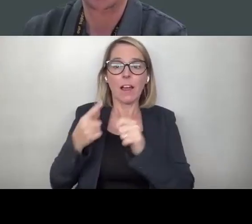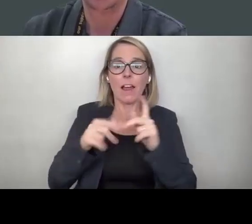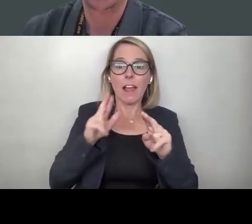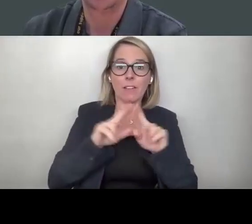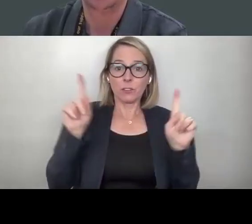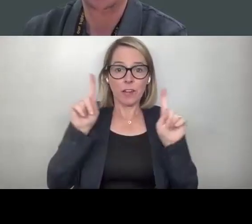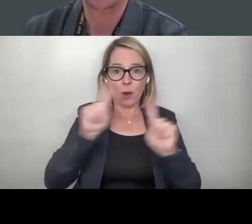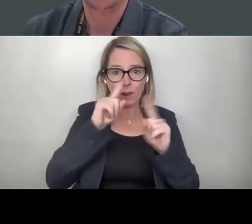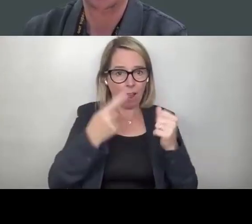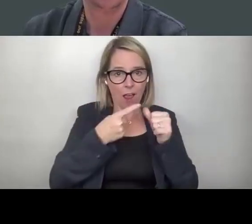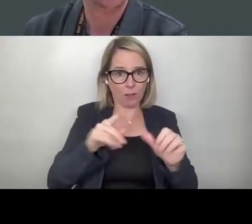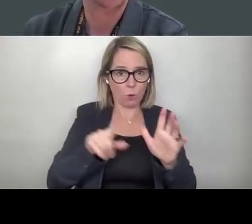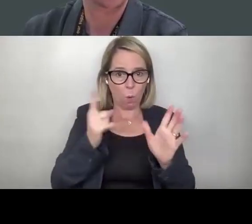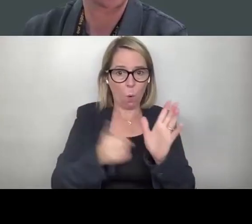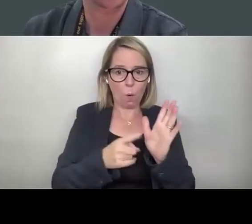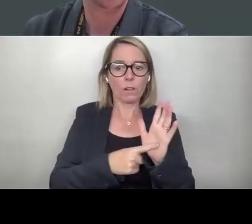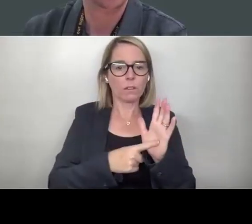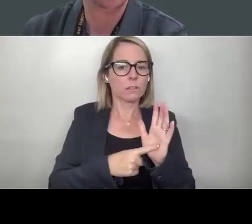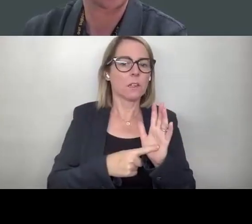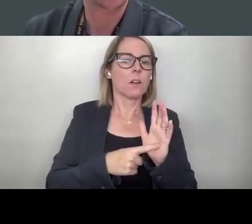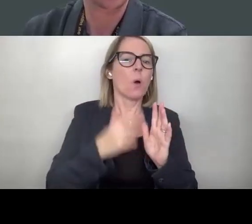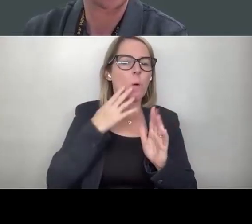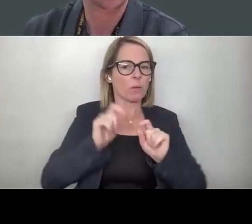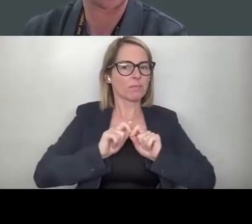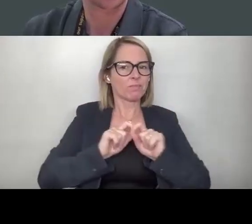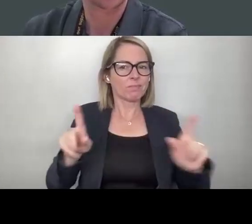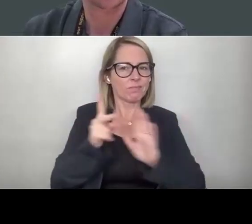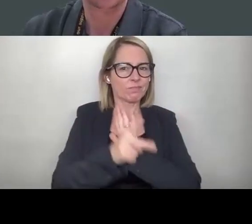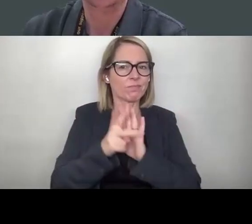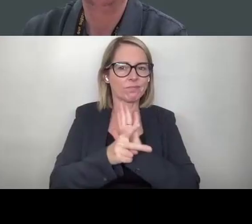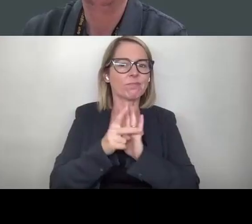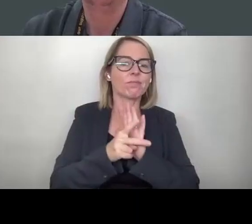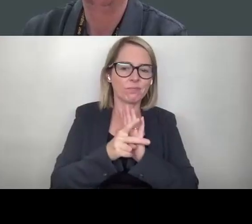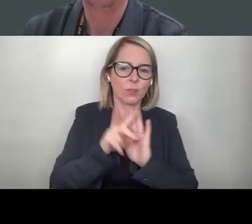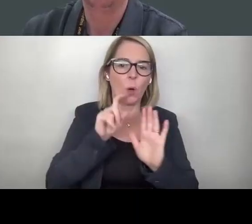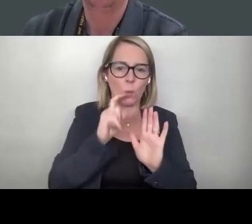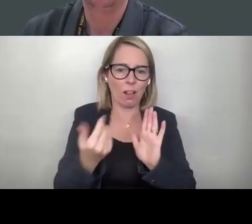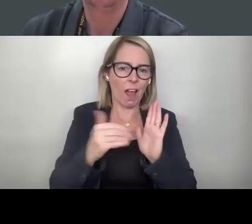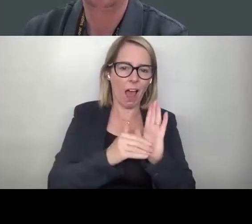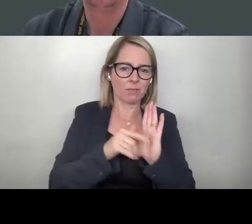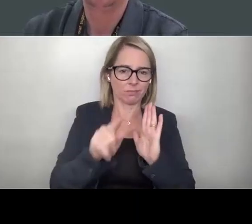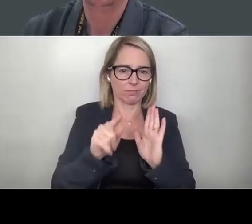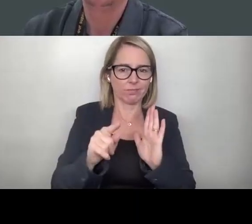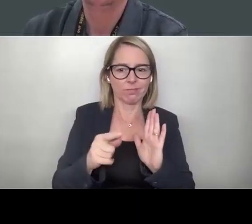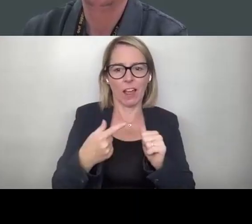you some answers when we send the recording of the webinar around afterwards. Okay. So, let's get to